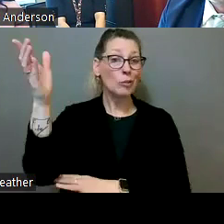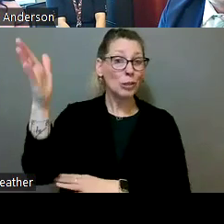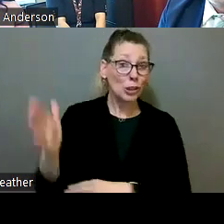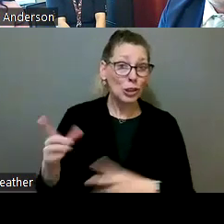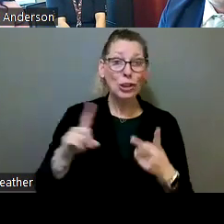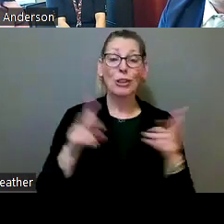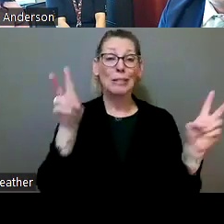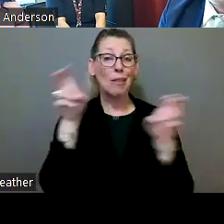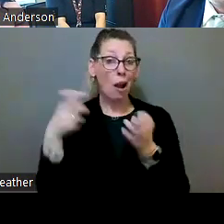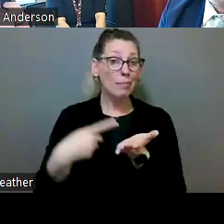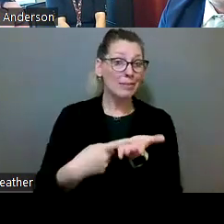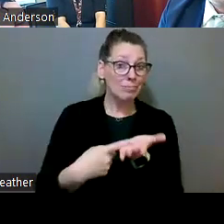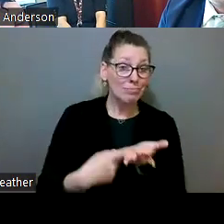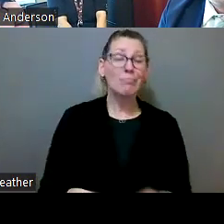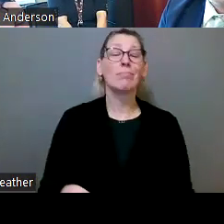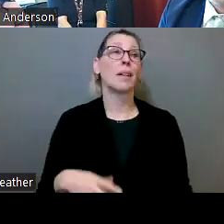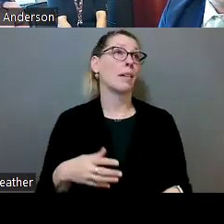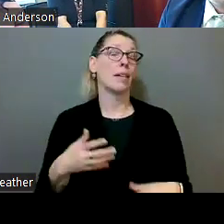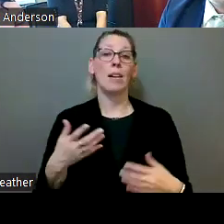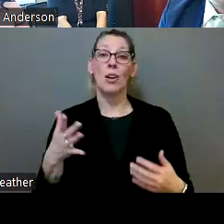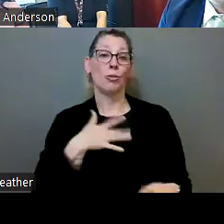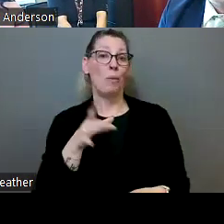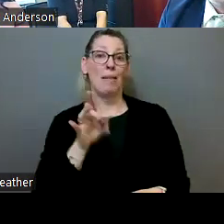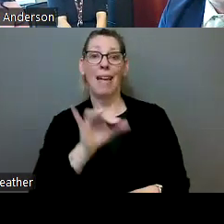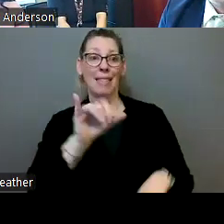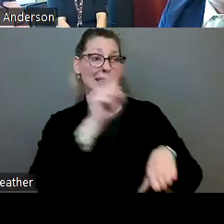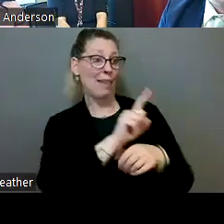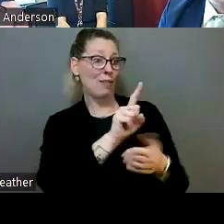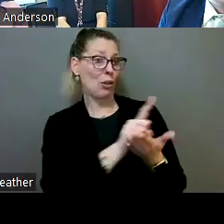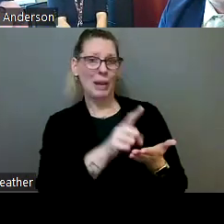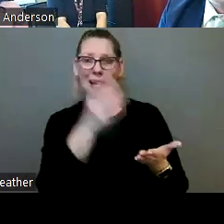you want us to cover uh if you don't like the day of the week you can tell us all of that in